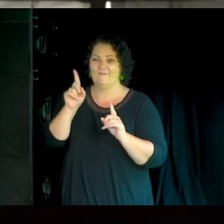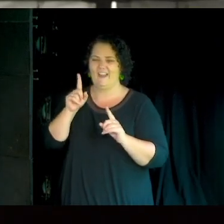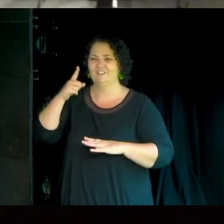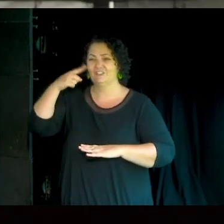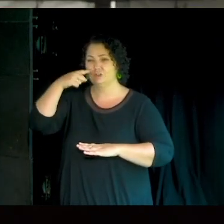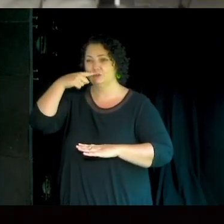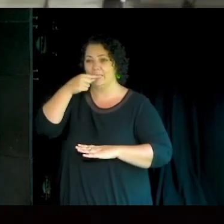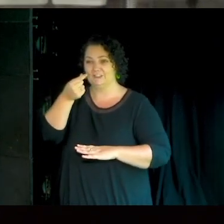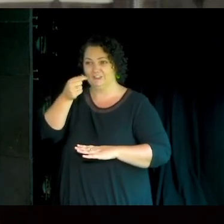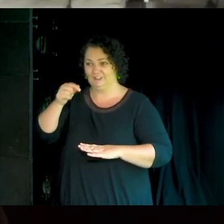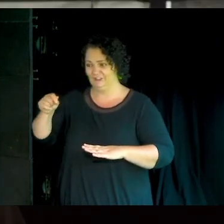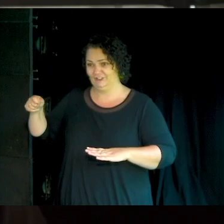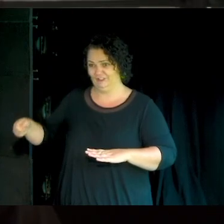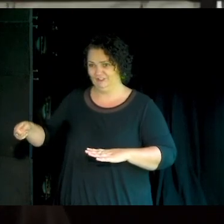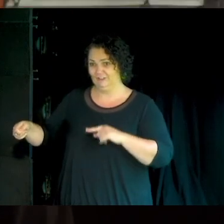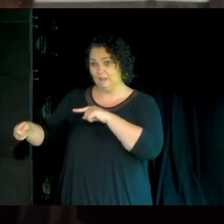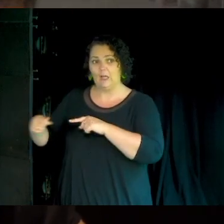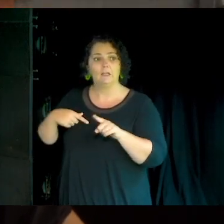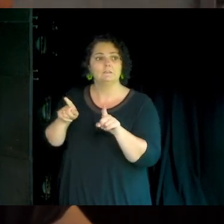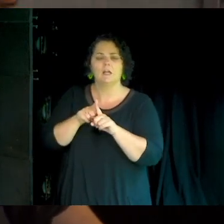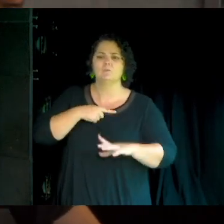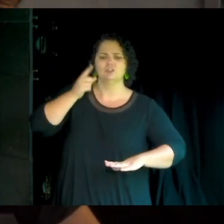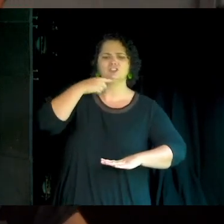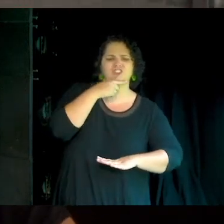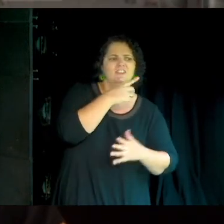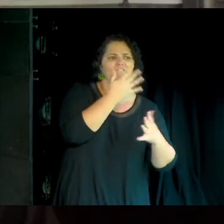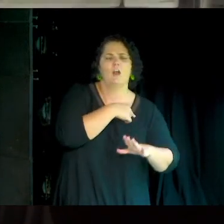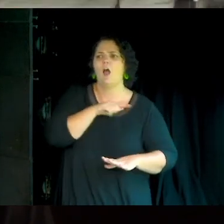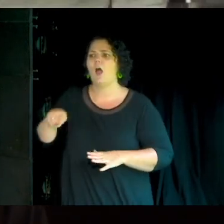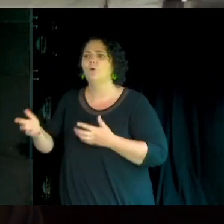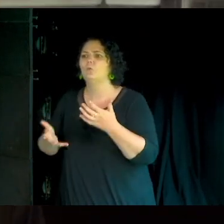I never use a toothbrush to brush my teeth in a restaurant so I normally have a toothbrush